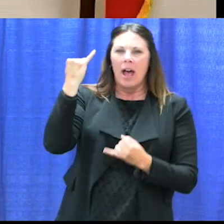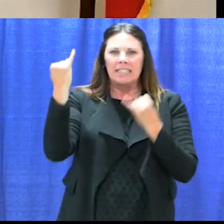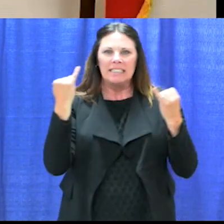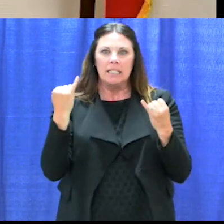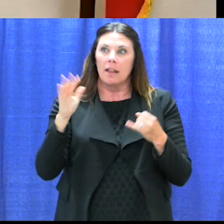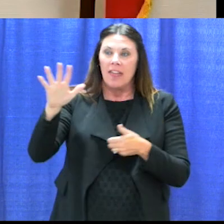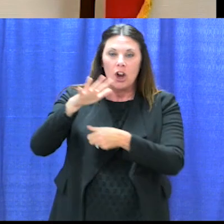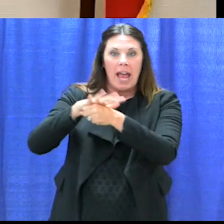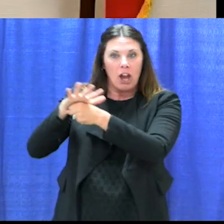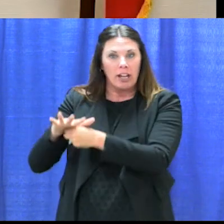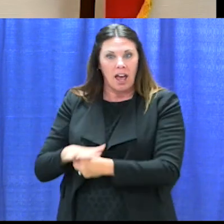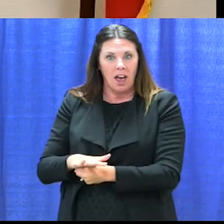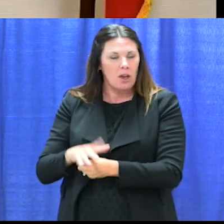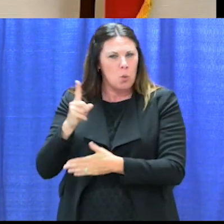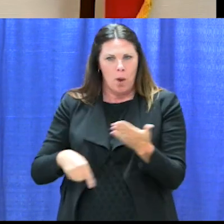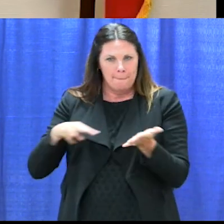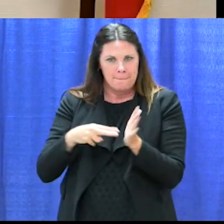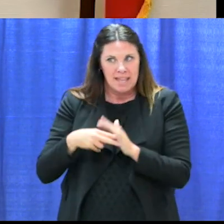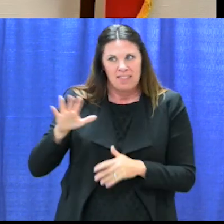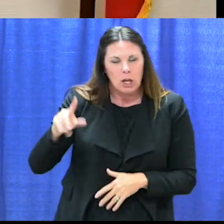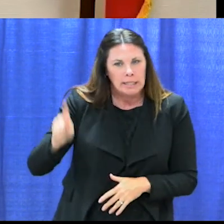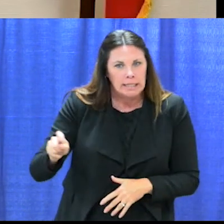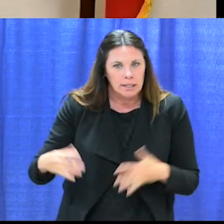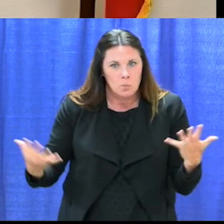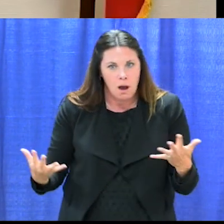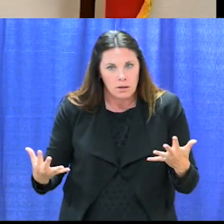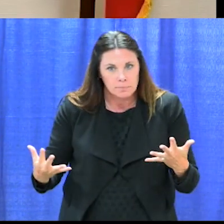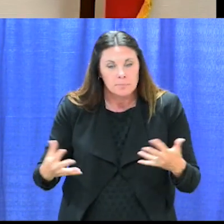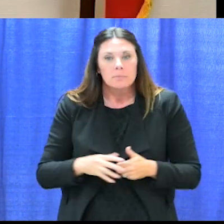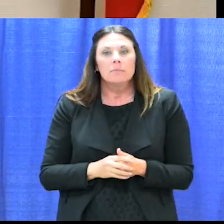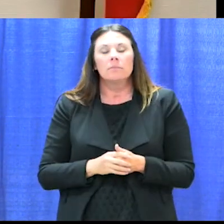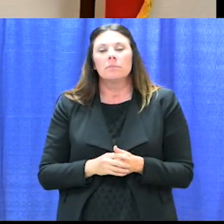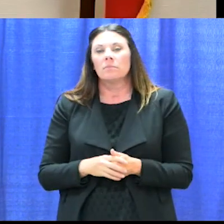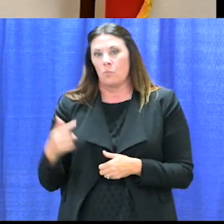We're pleased to be joined by representatives of two different districts in our state who